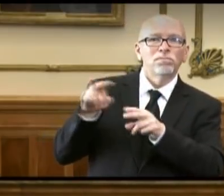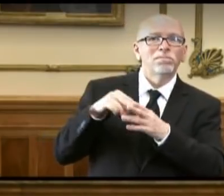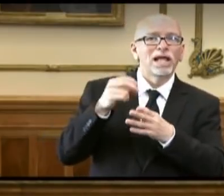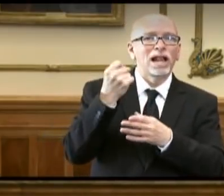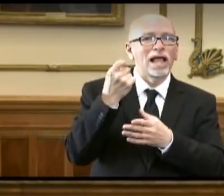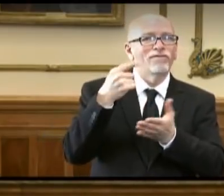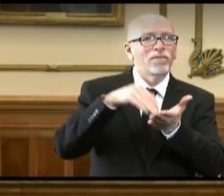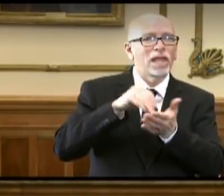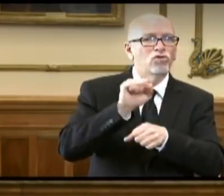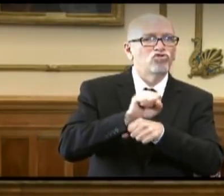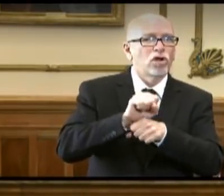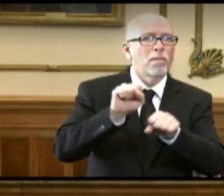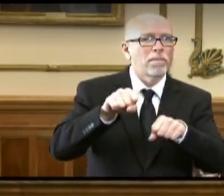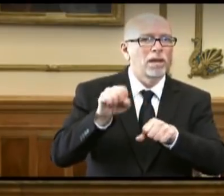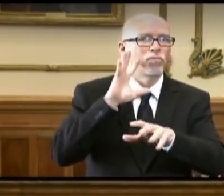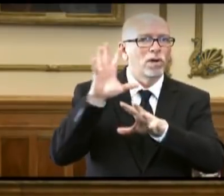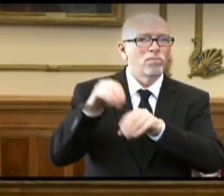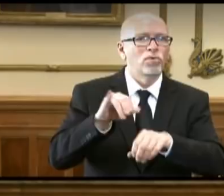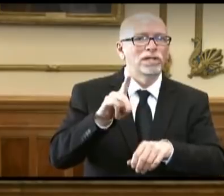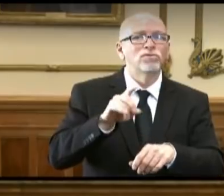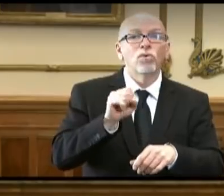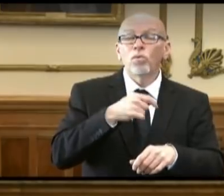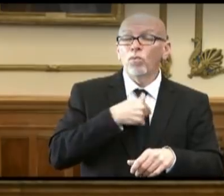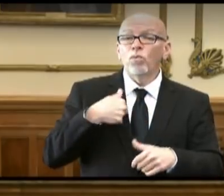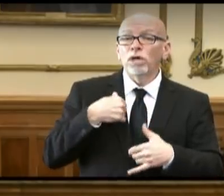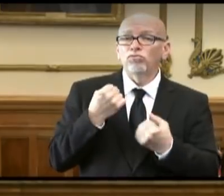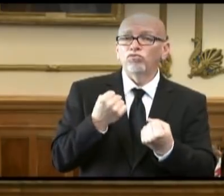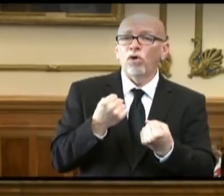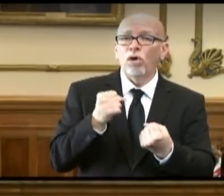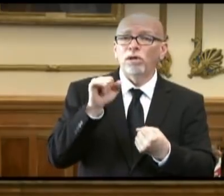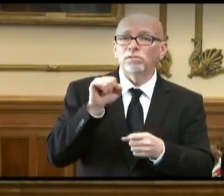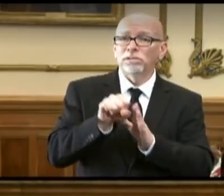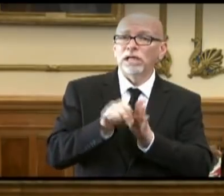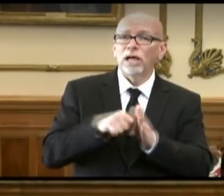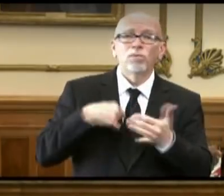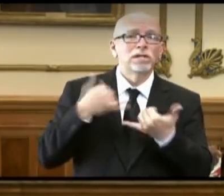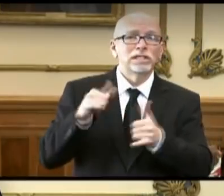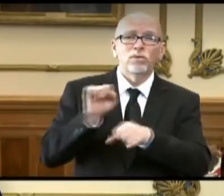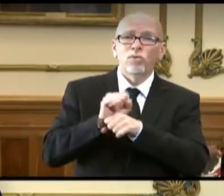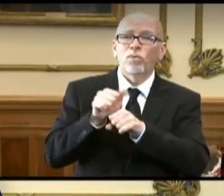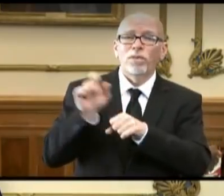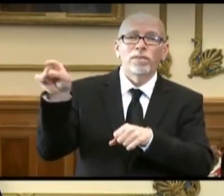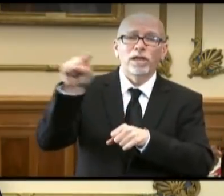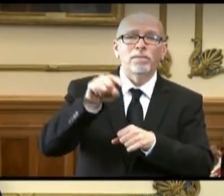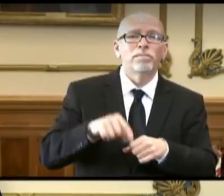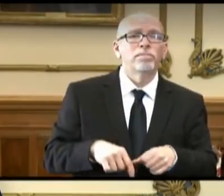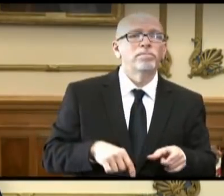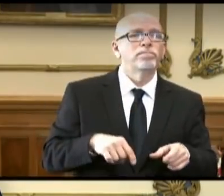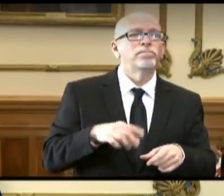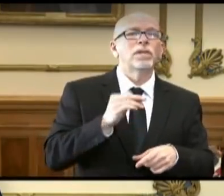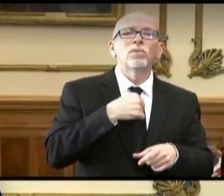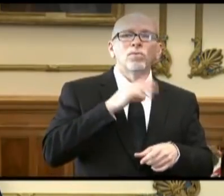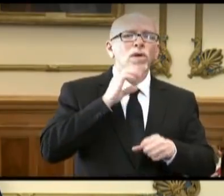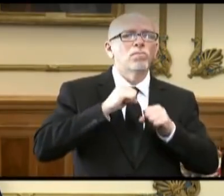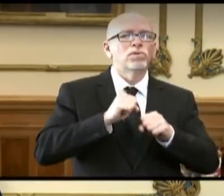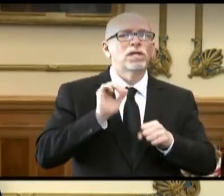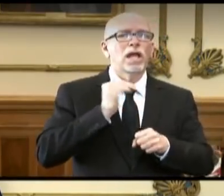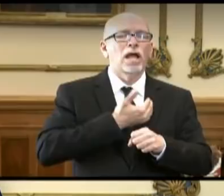PERSON, WE HAVE OVER 62 PROJECTS IN THE PIPELINE REPRESENTING OVER 11,000 JOBS. WE REMAIN STRONG AS A STATE AND